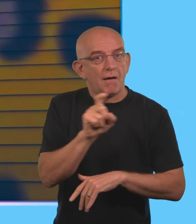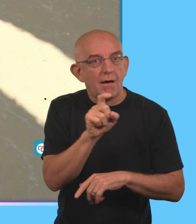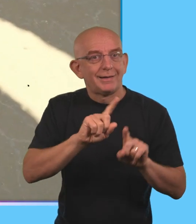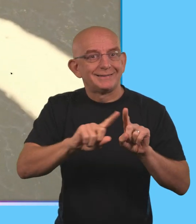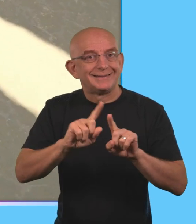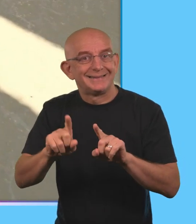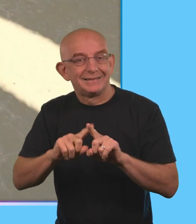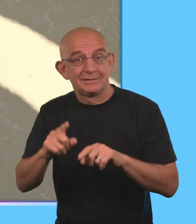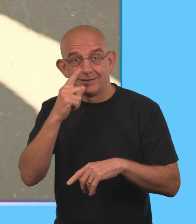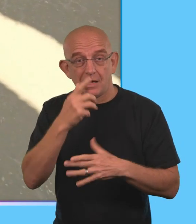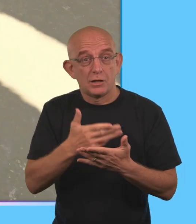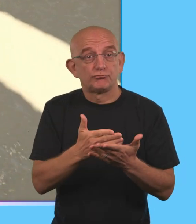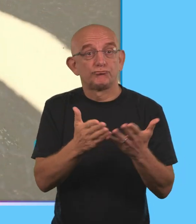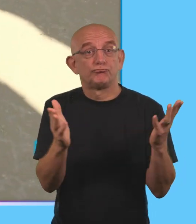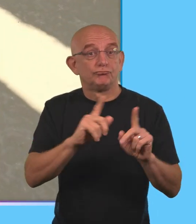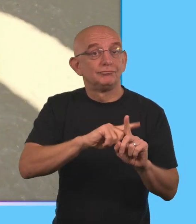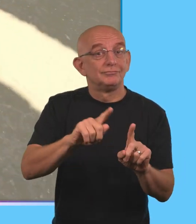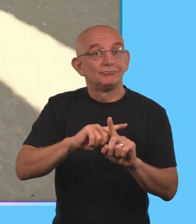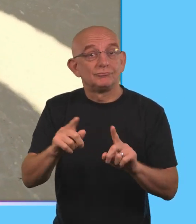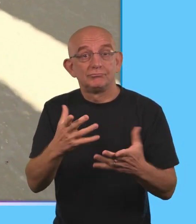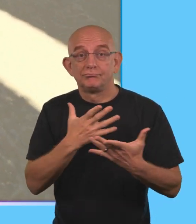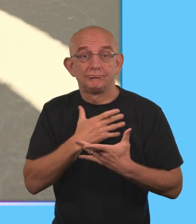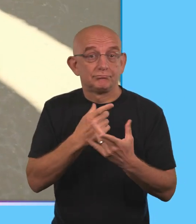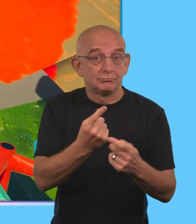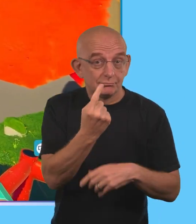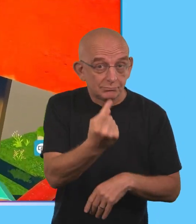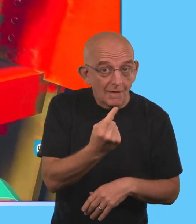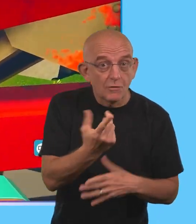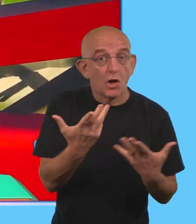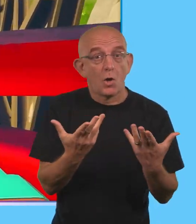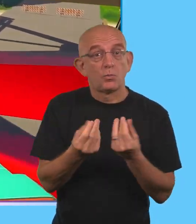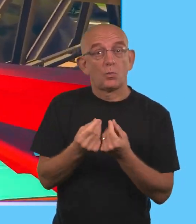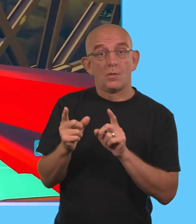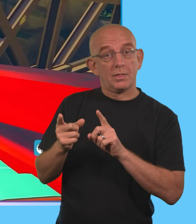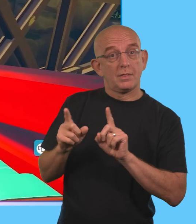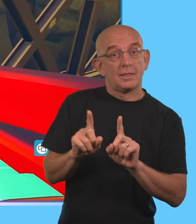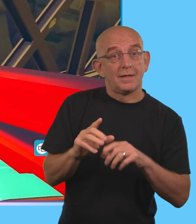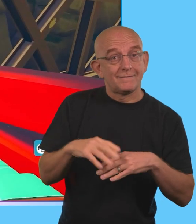allowing you to paint everything you can reach to your heart's content - alone or with a friend.